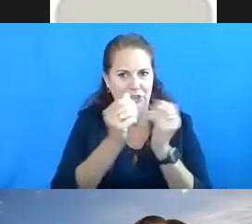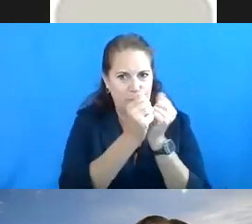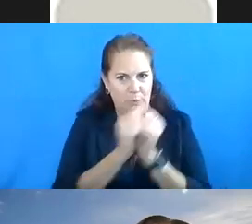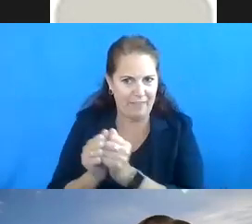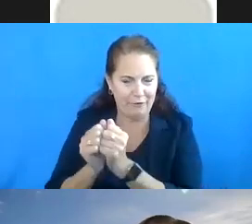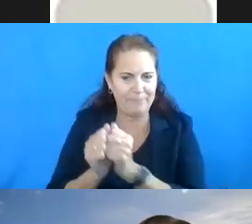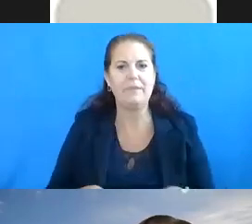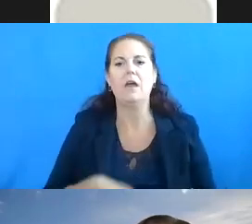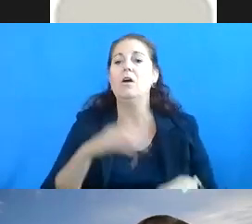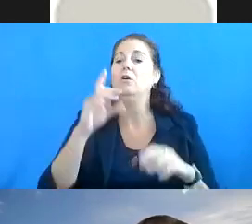You need to be able to do research.